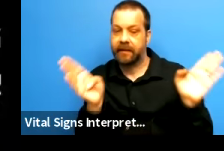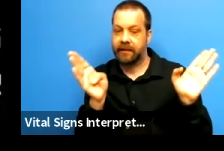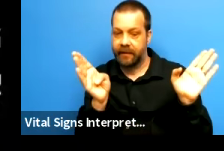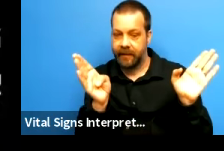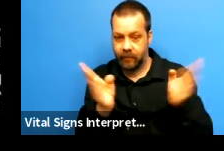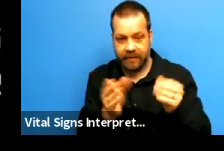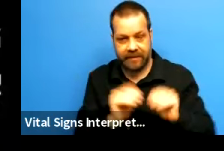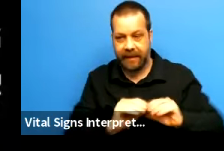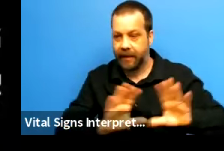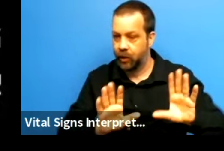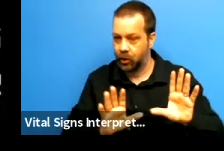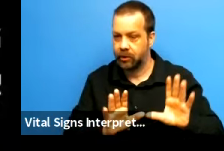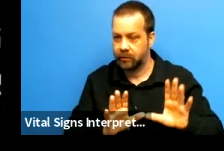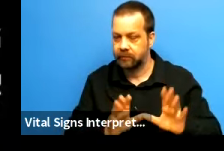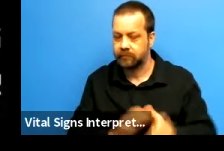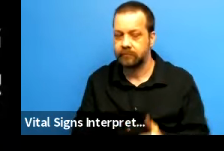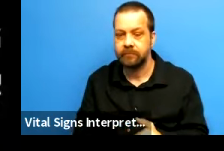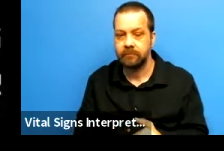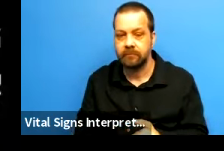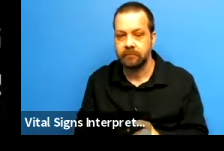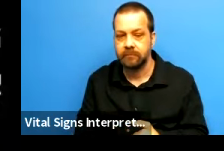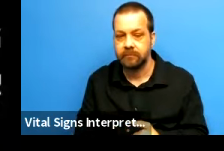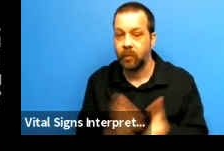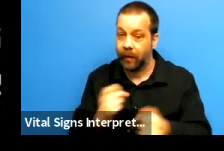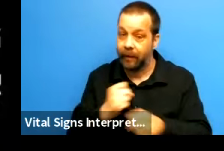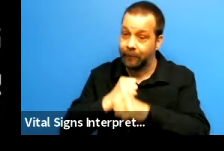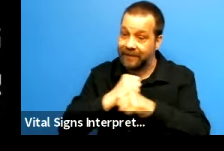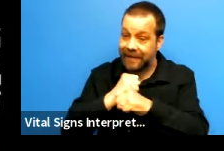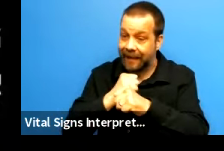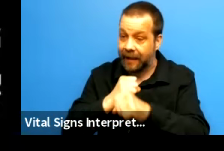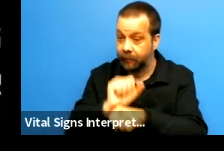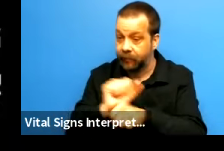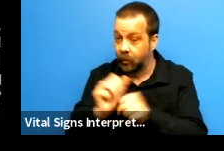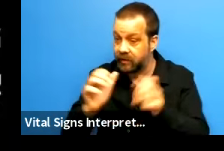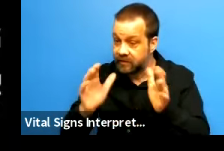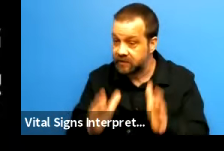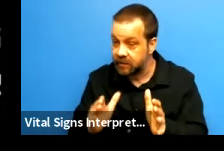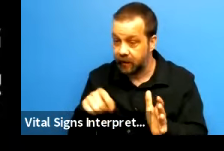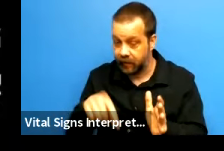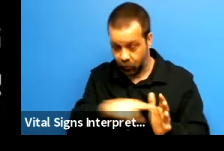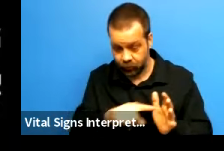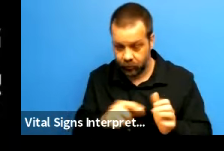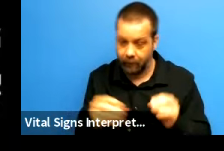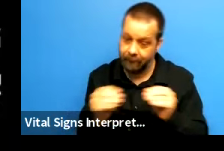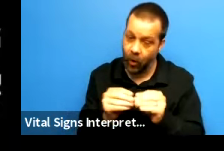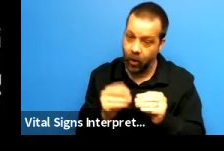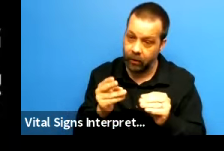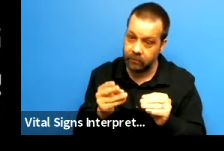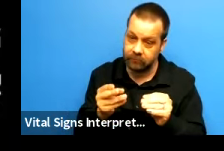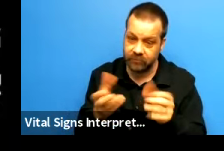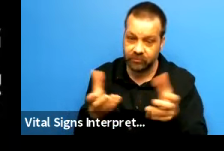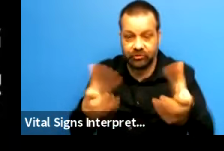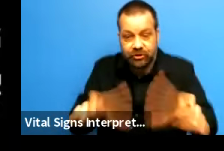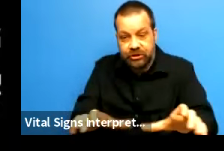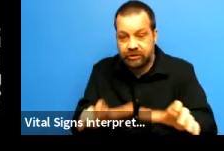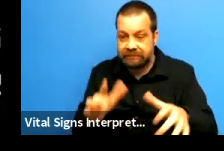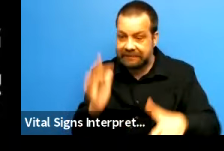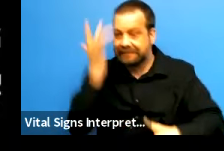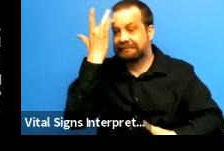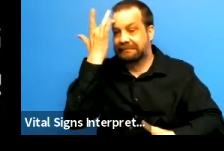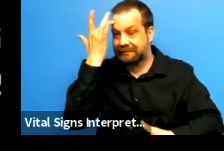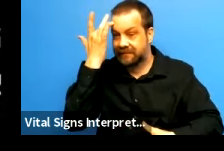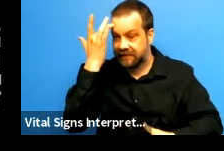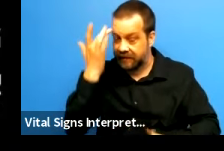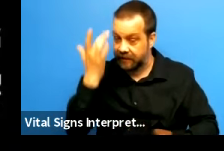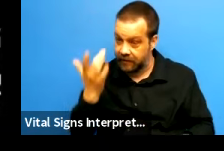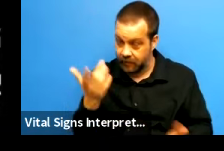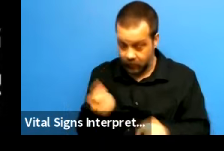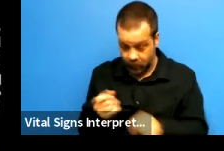Protecting employees with higher risks